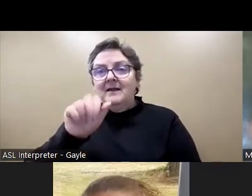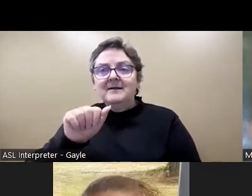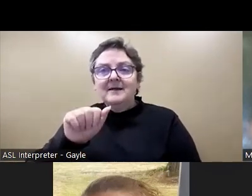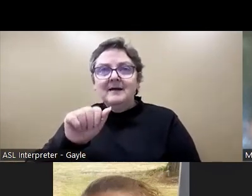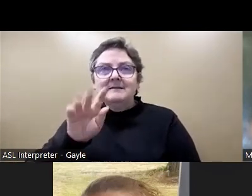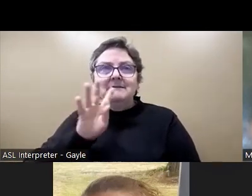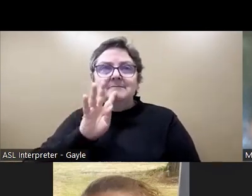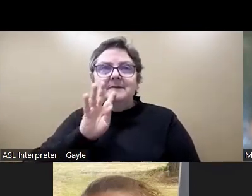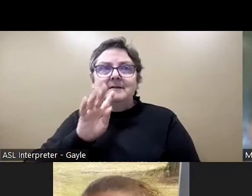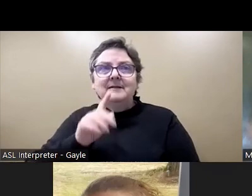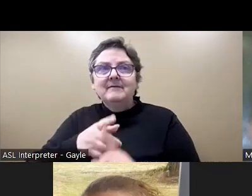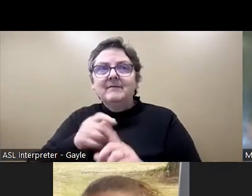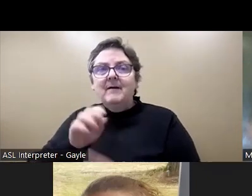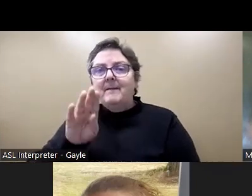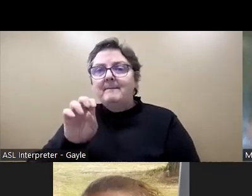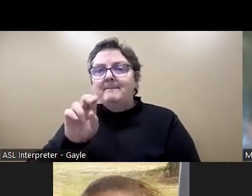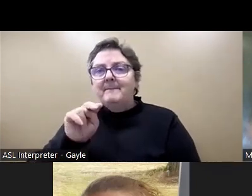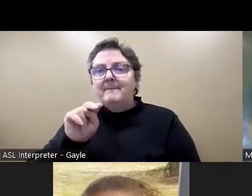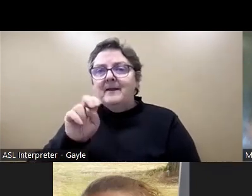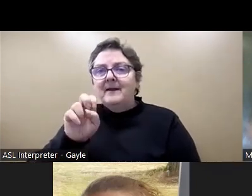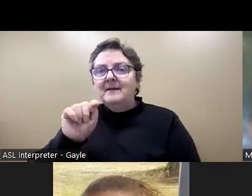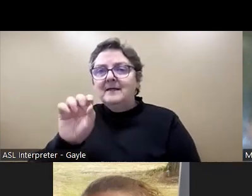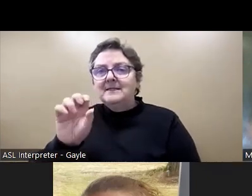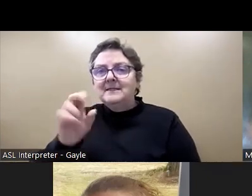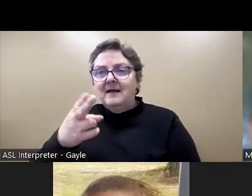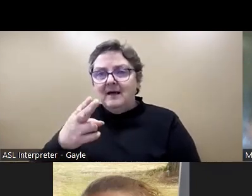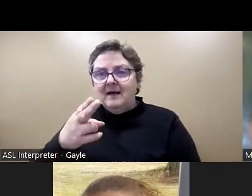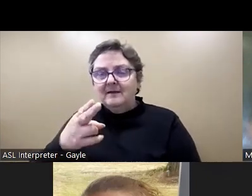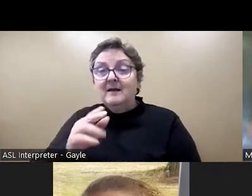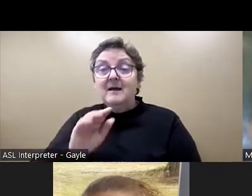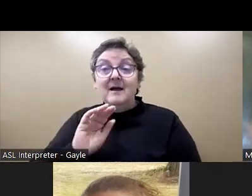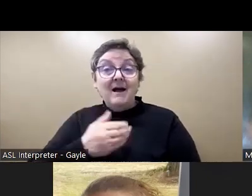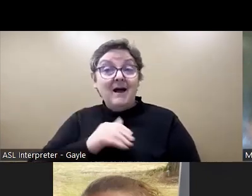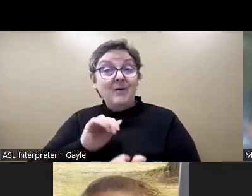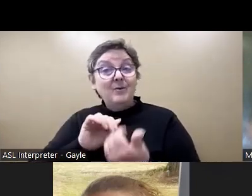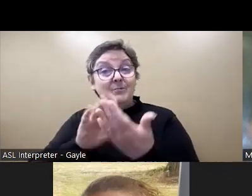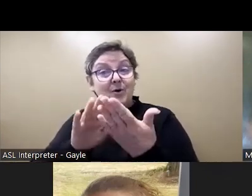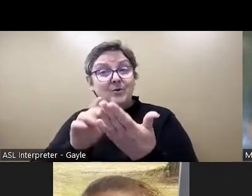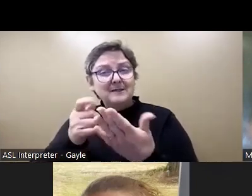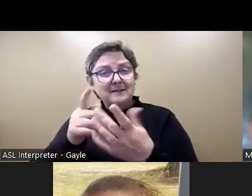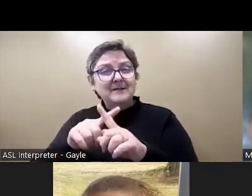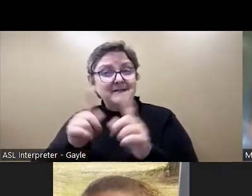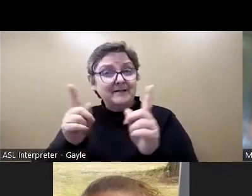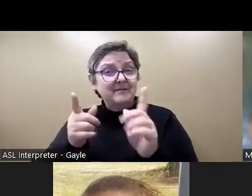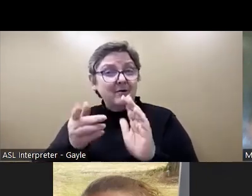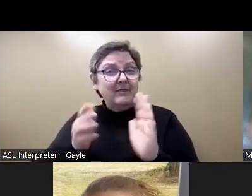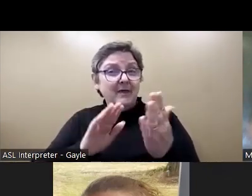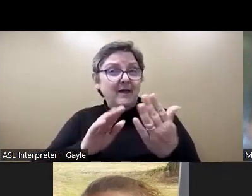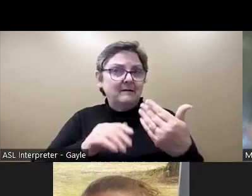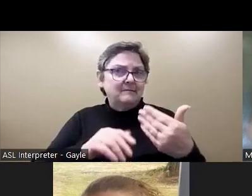Our approach is a little different from what and of the others were saying about producing brand